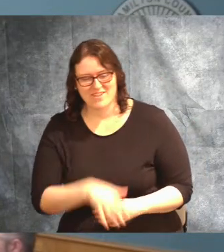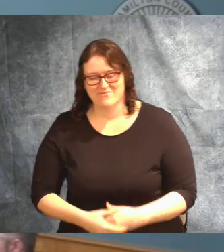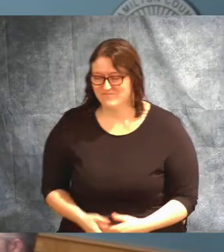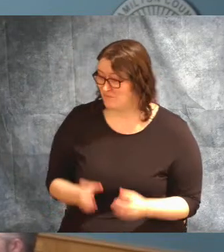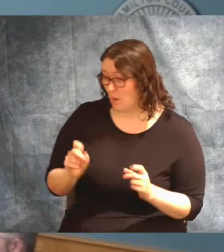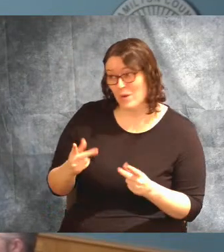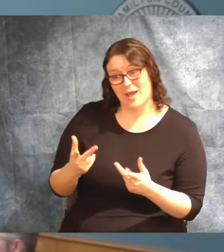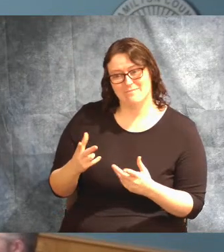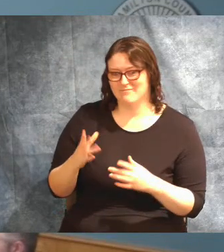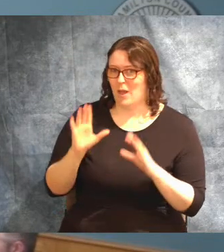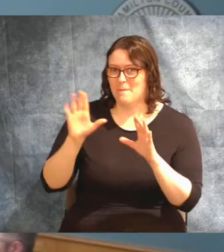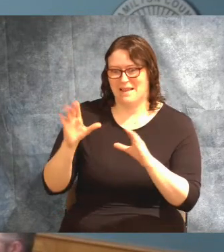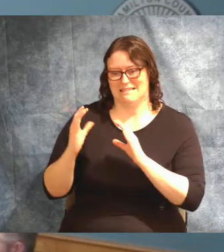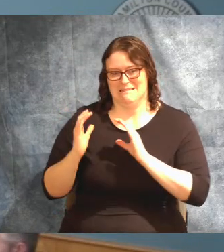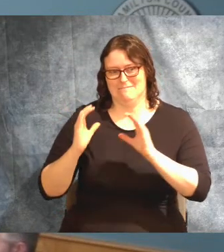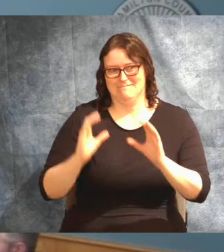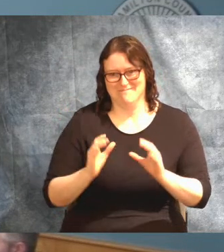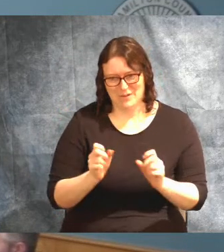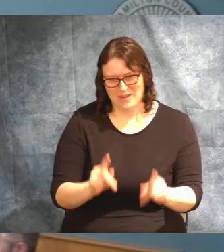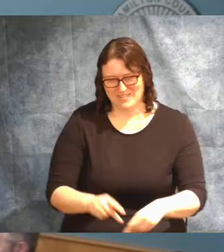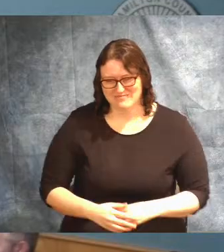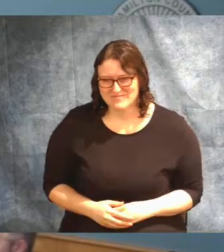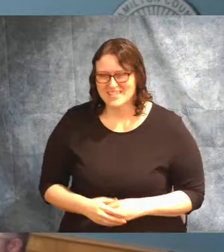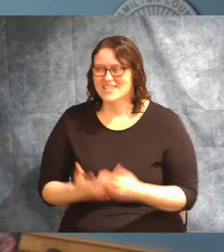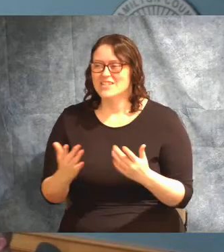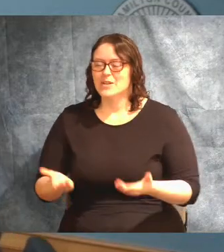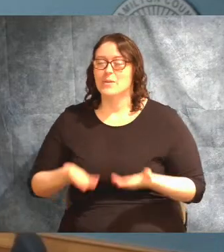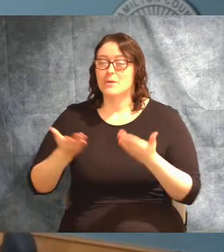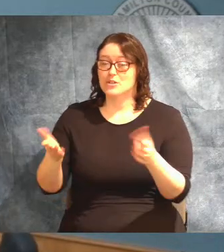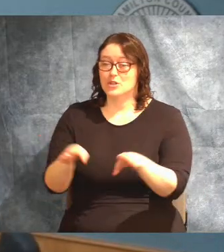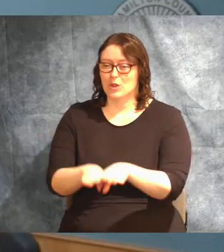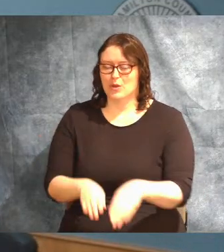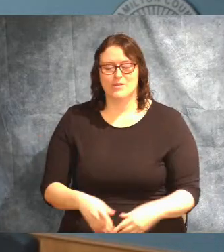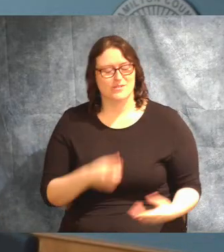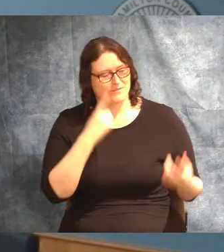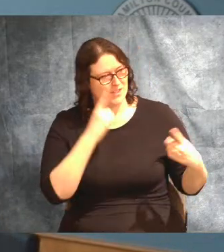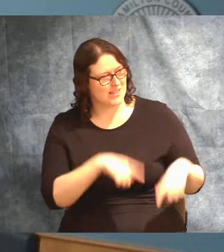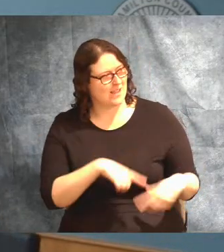of work to do. So, okay. I'd like to make a motion to adjourn. Second. Commissioner